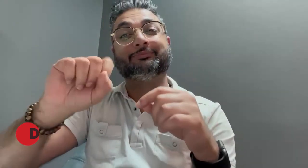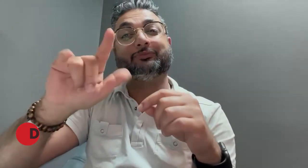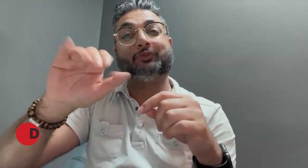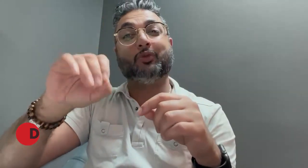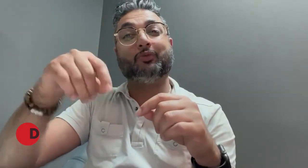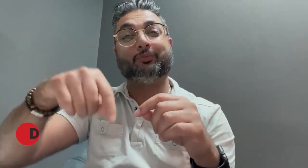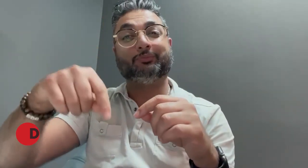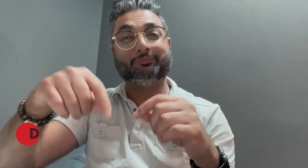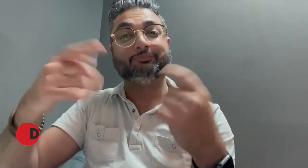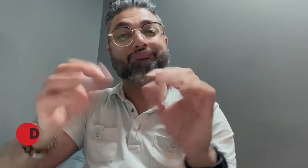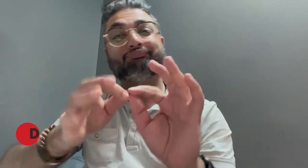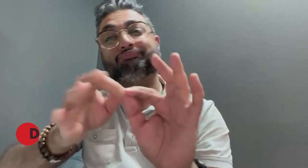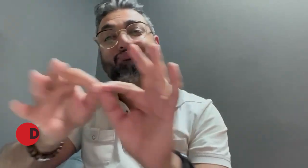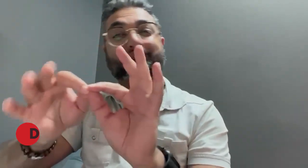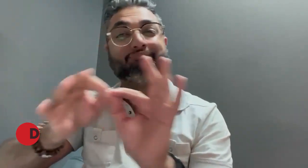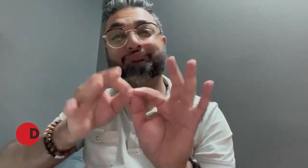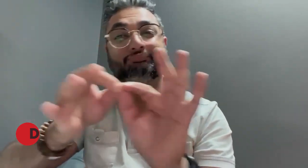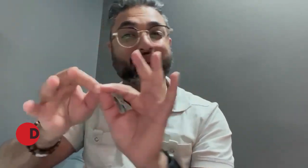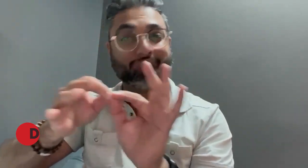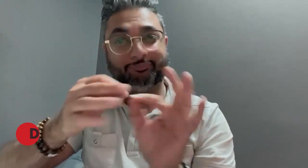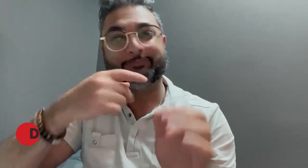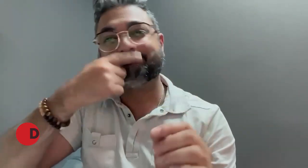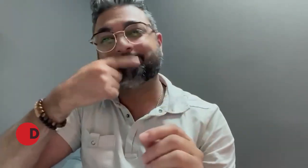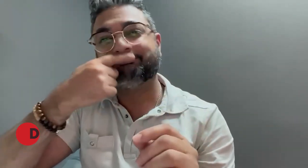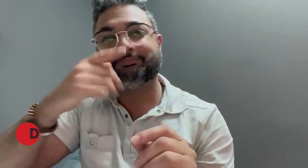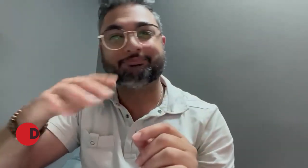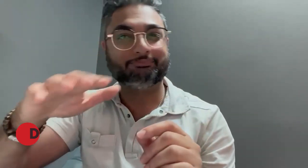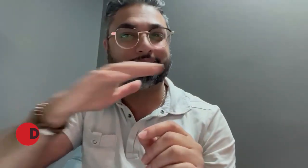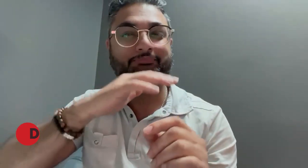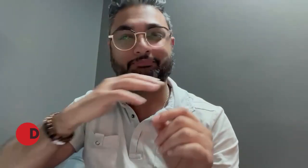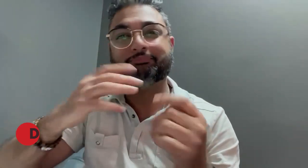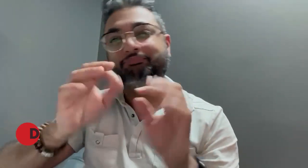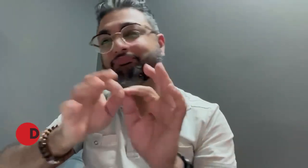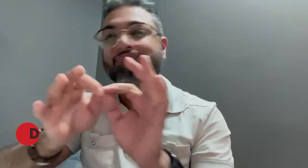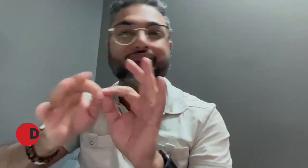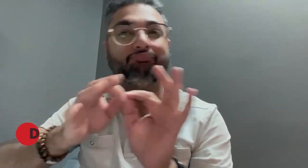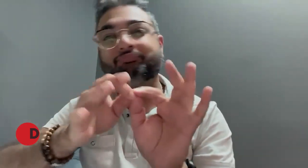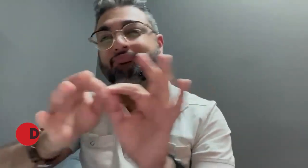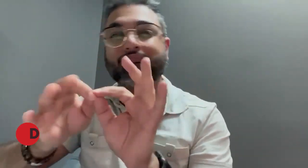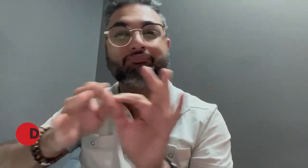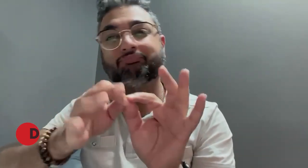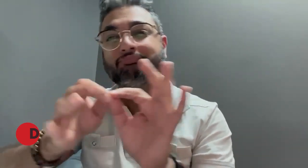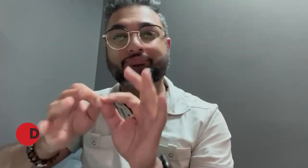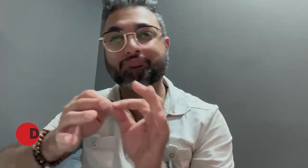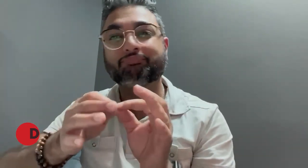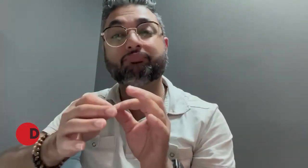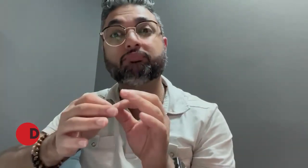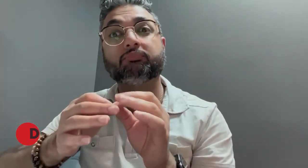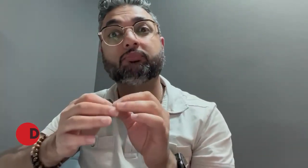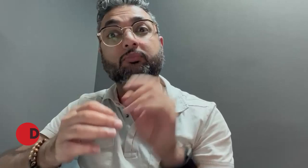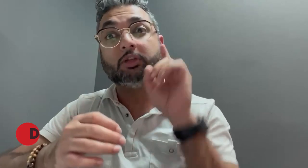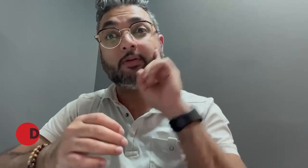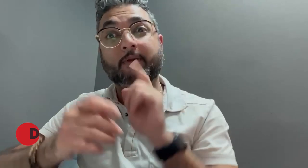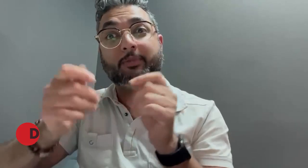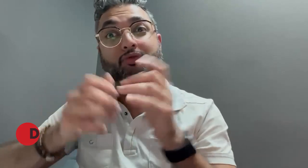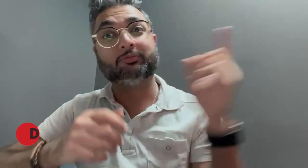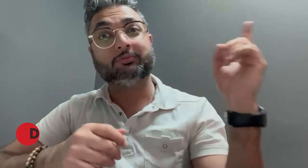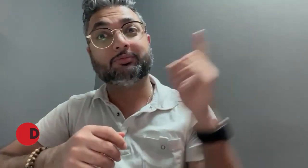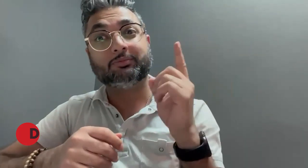SLIAO is an interpreting business involving hearing interpreters.